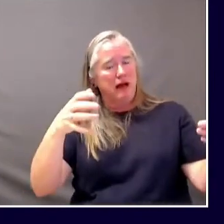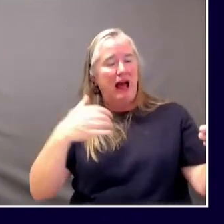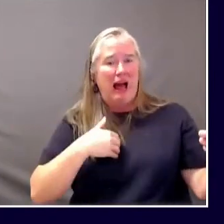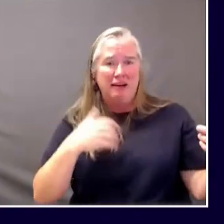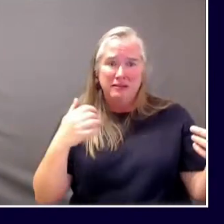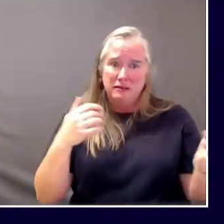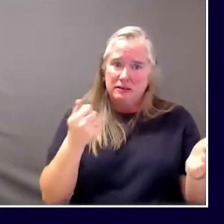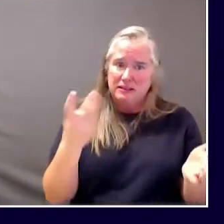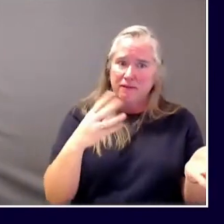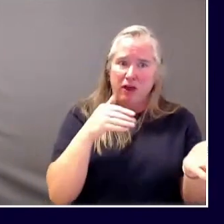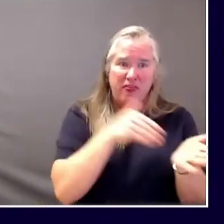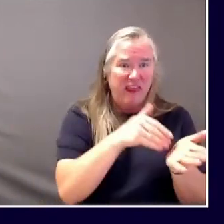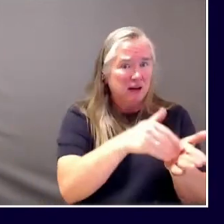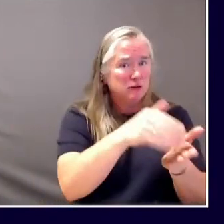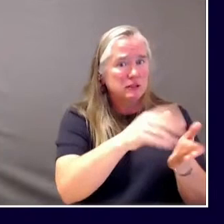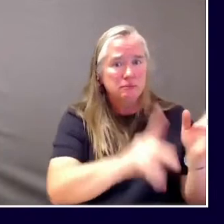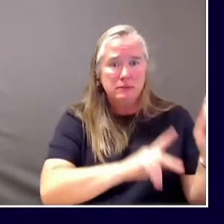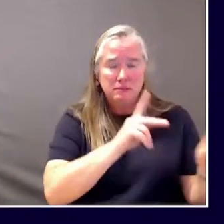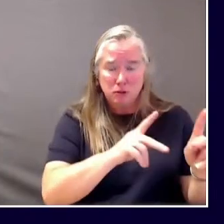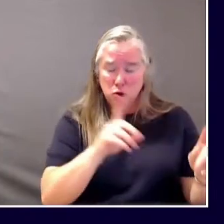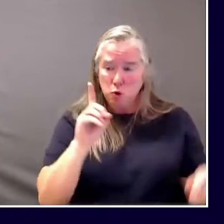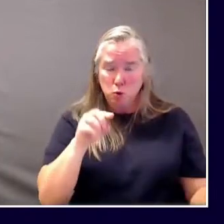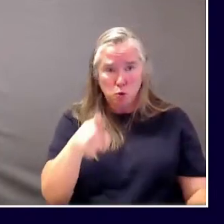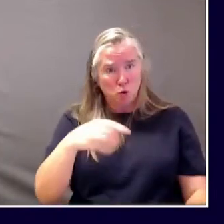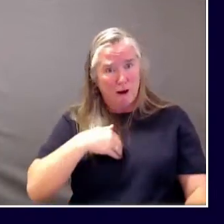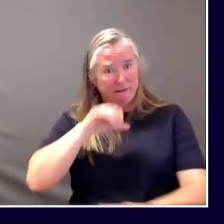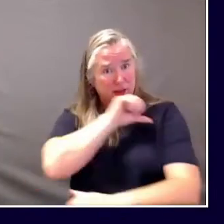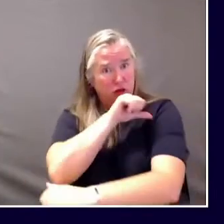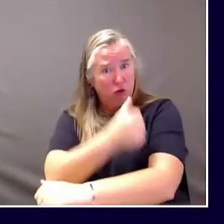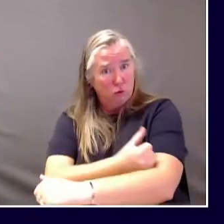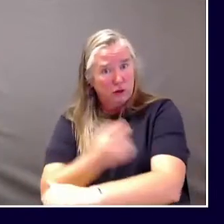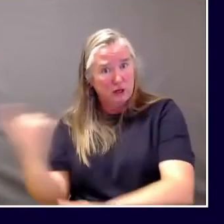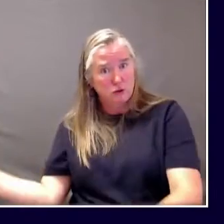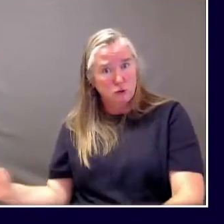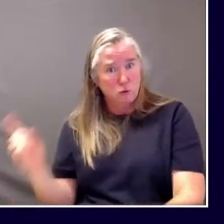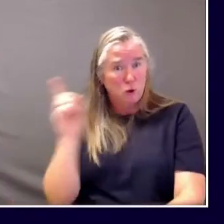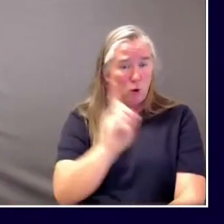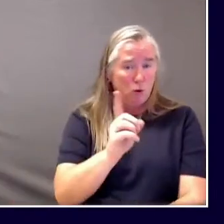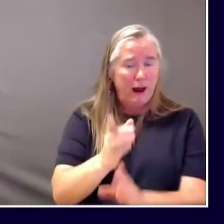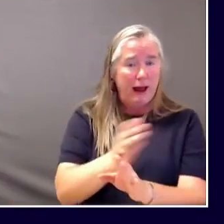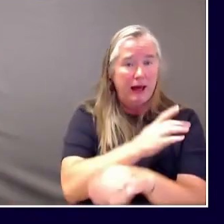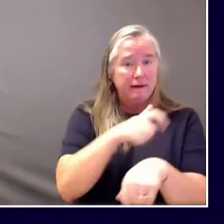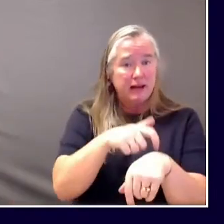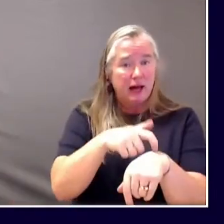distancing do you have the